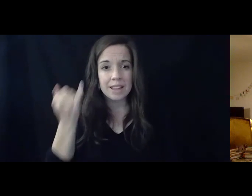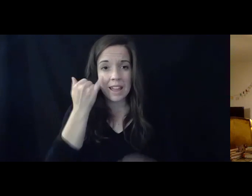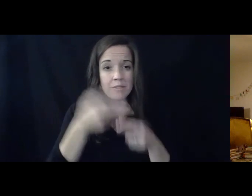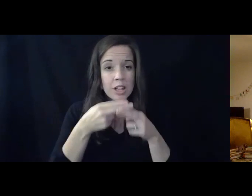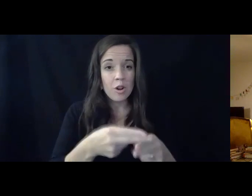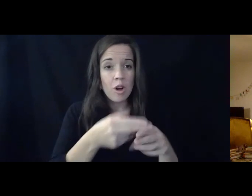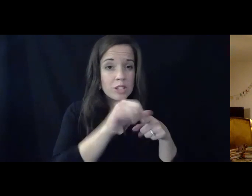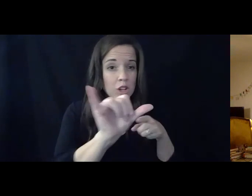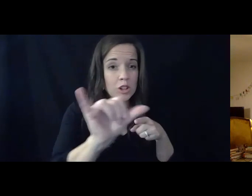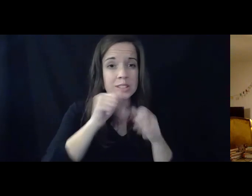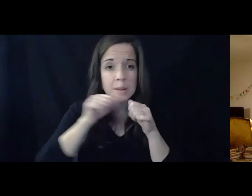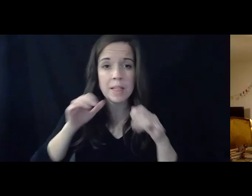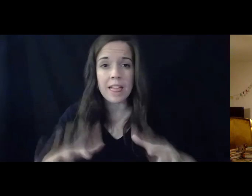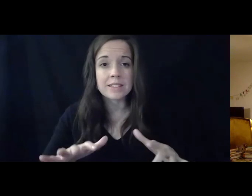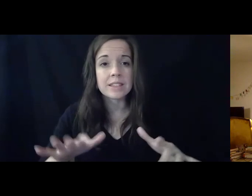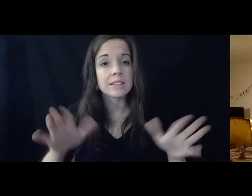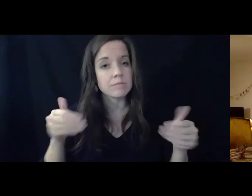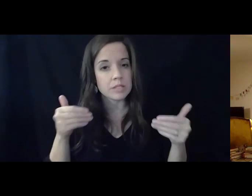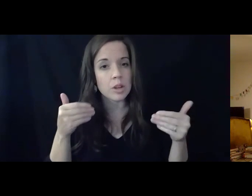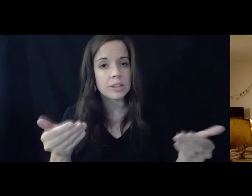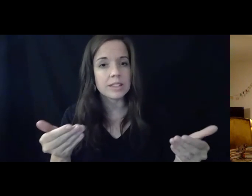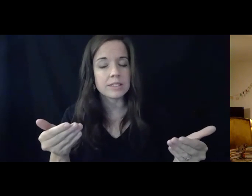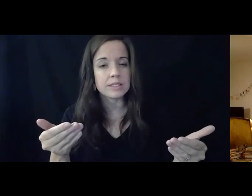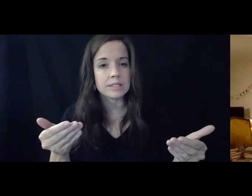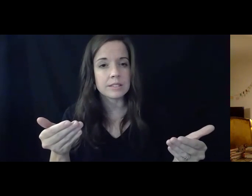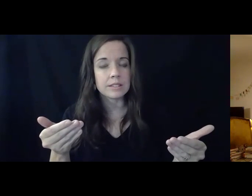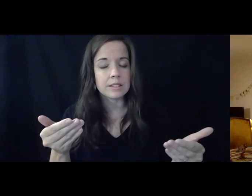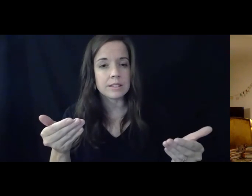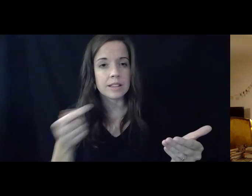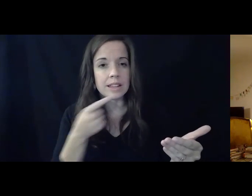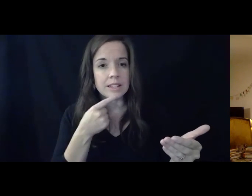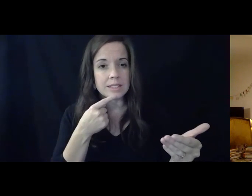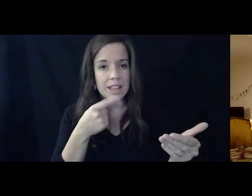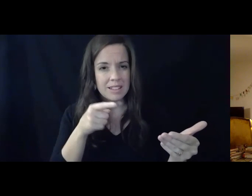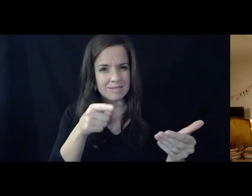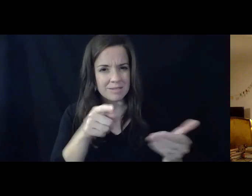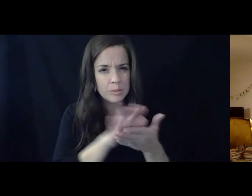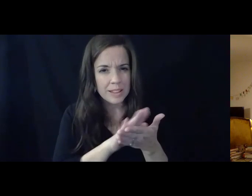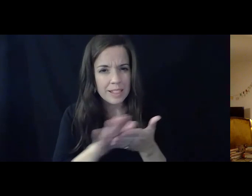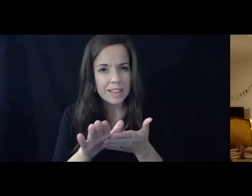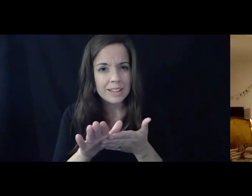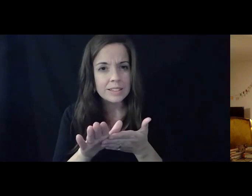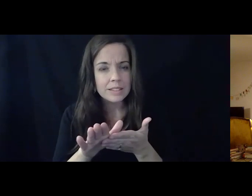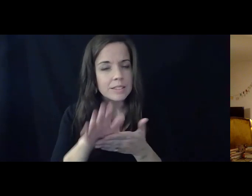then so it is. And he said she was clean—she never knew a man.